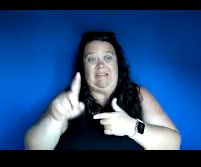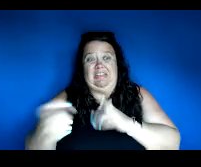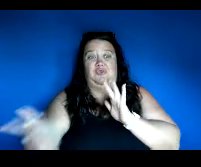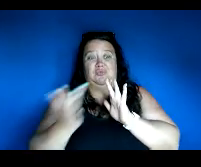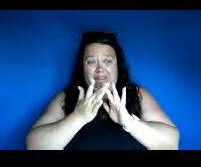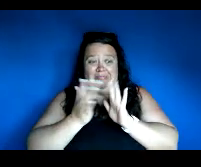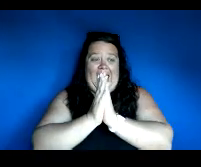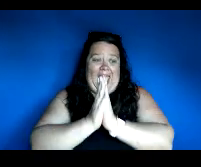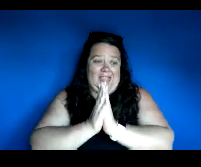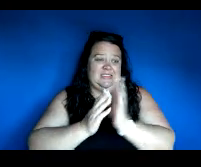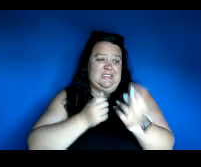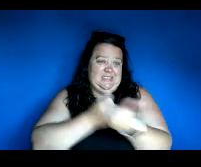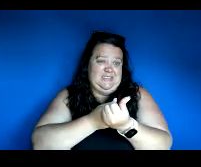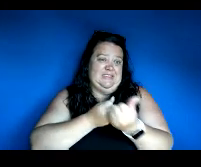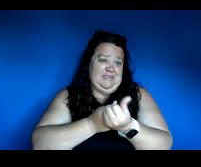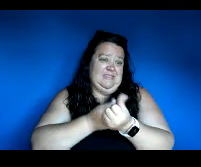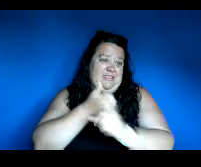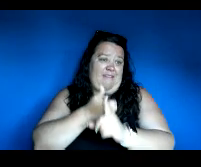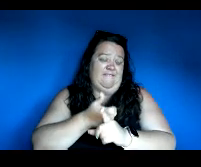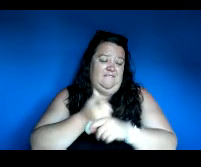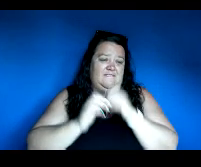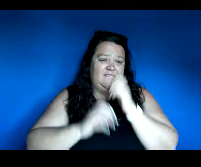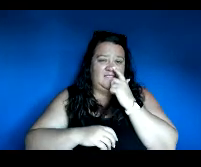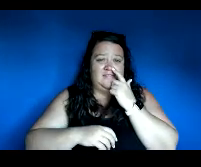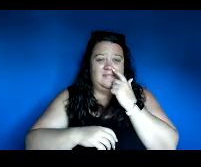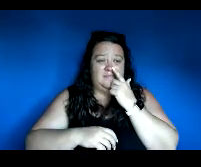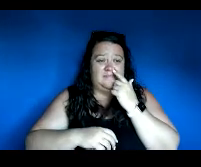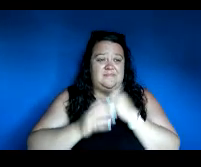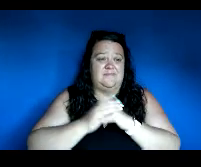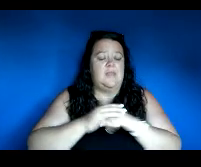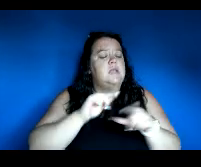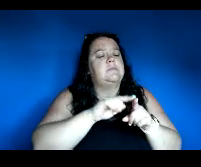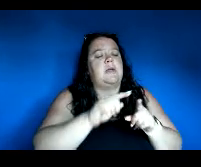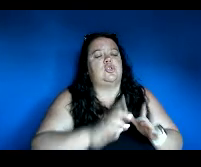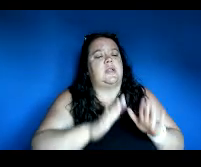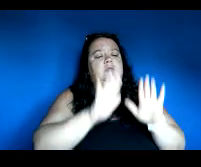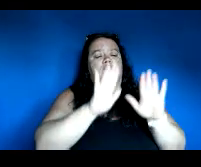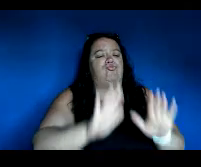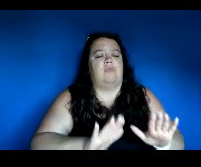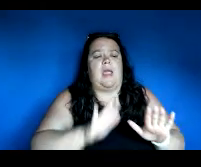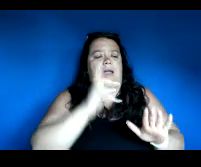for students to step up. Accessibility specialist, I think we do a great job of being a support,